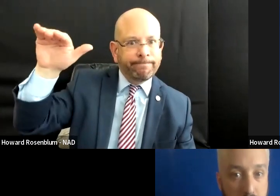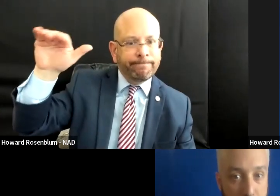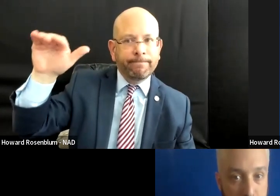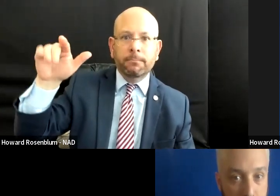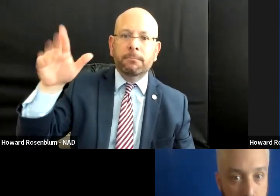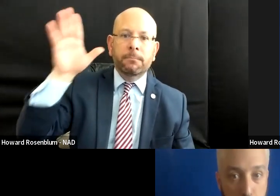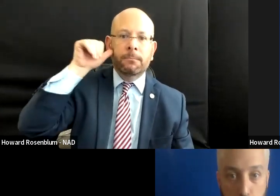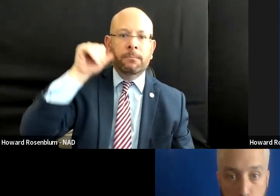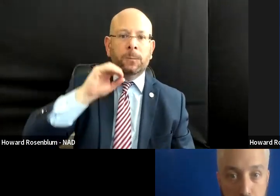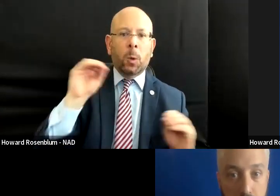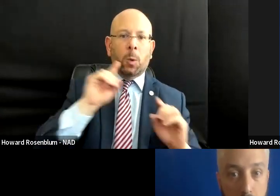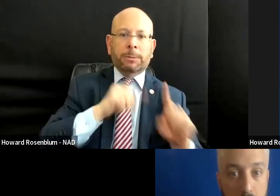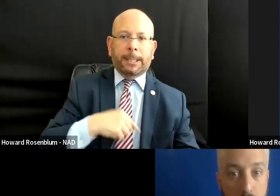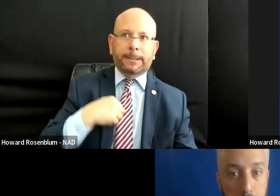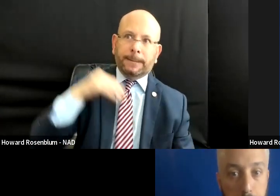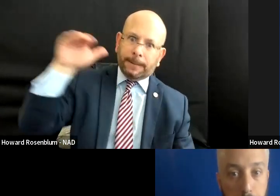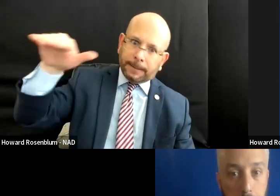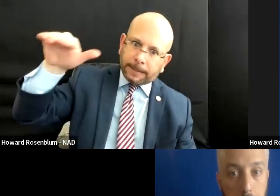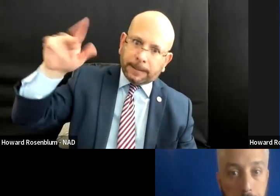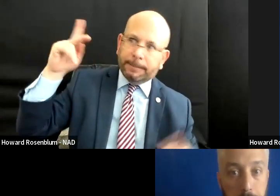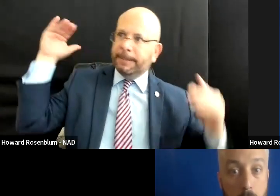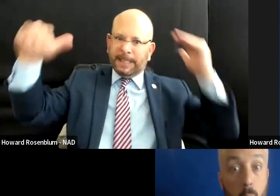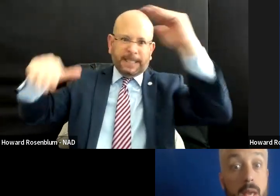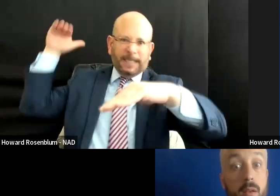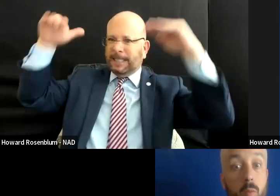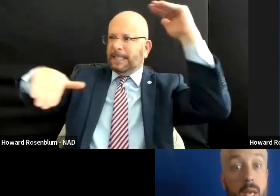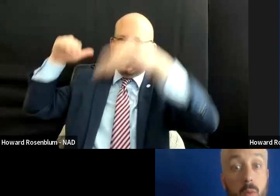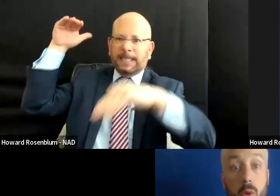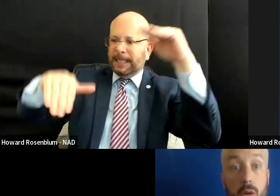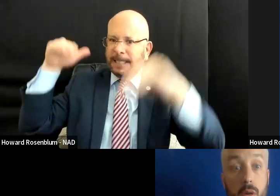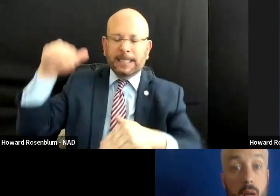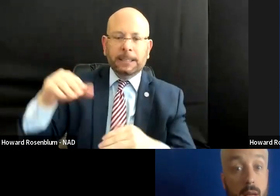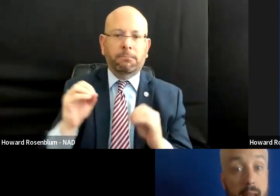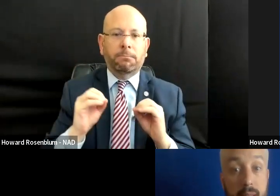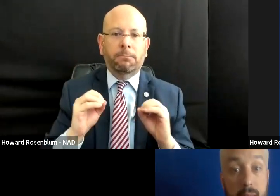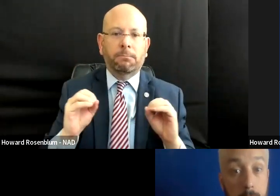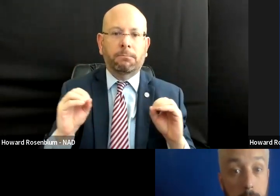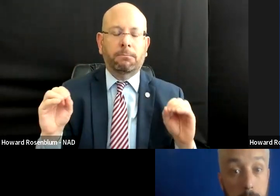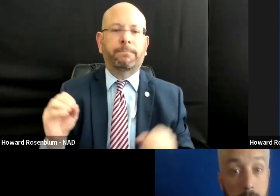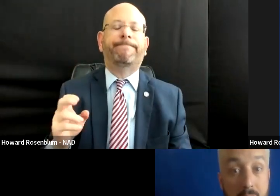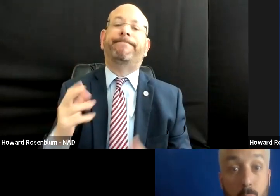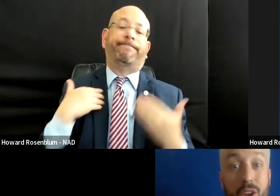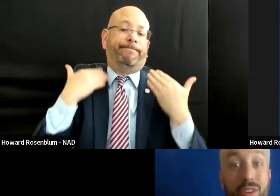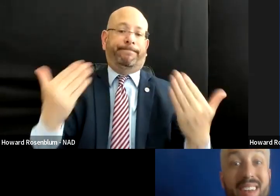saw that lawsuit took place. That was in 2020 That was in 2020